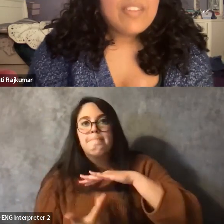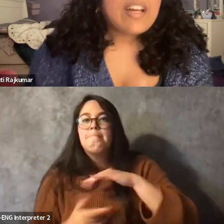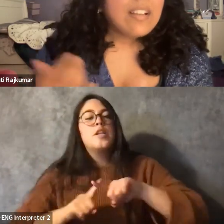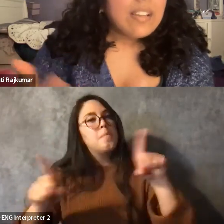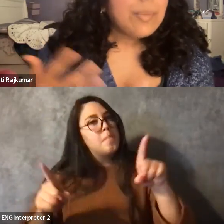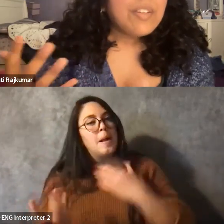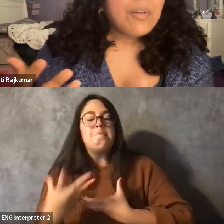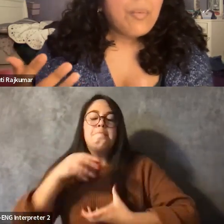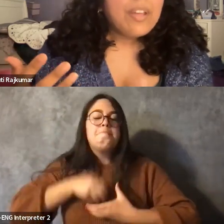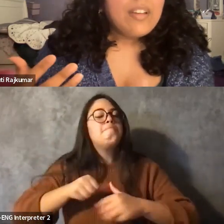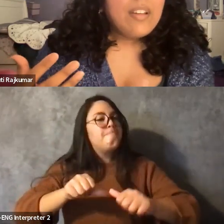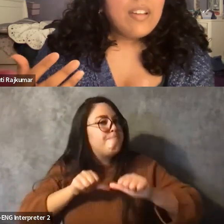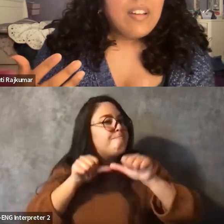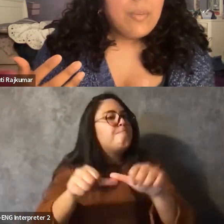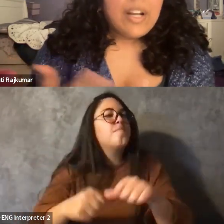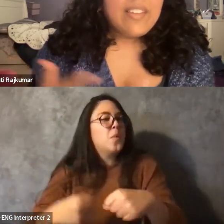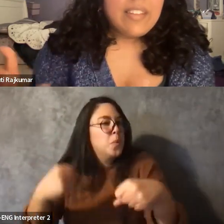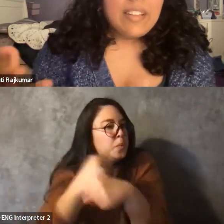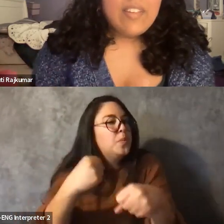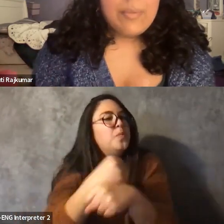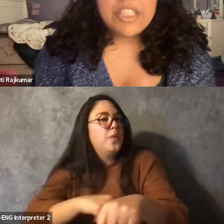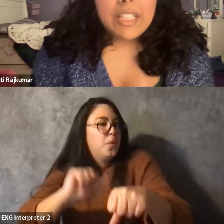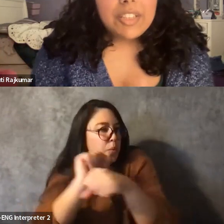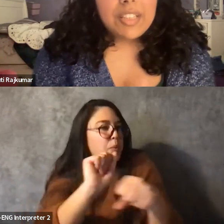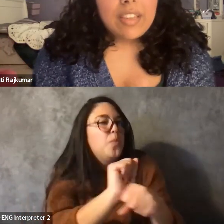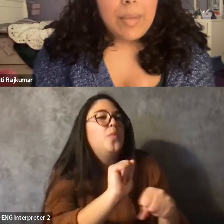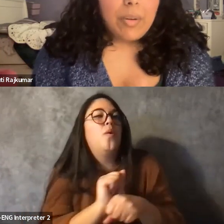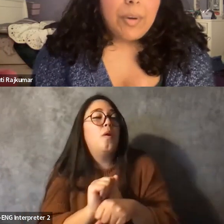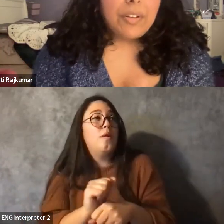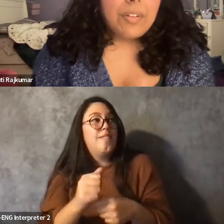because that kind of leads me to, you know, what I see needs to be changed in the medical model,